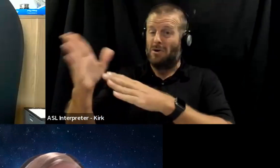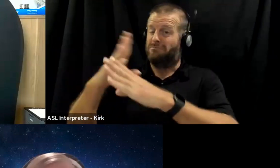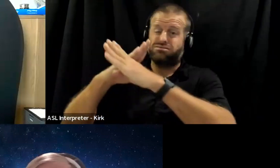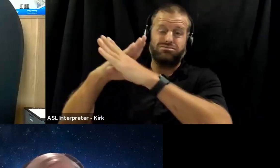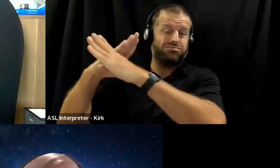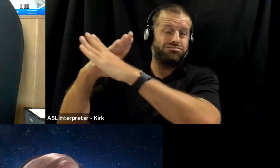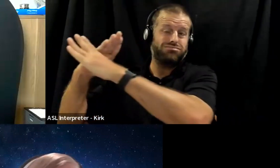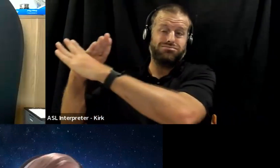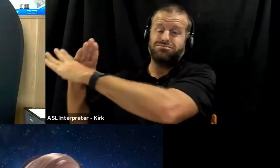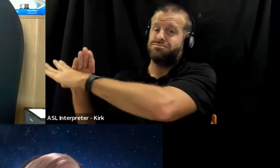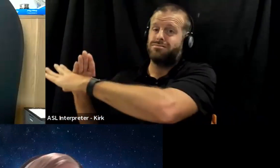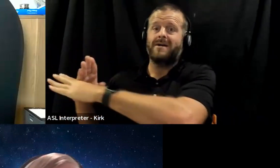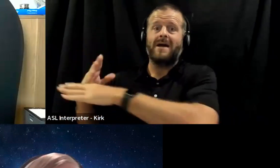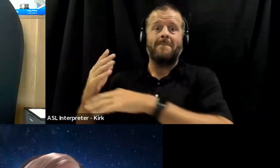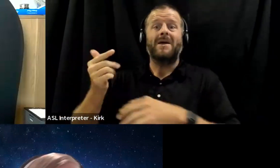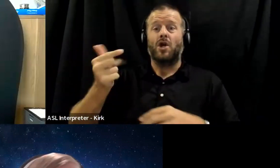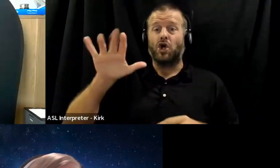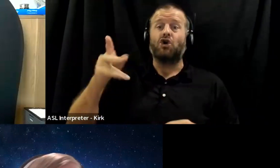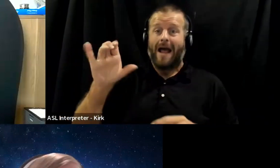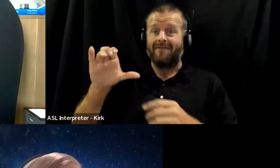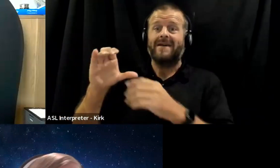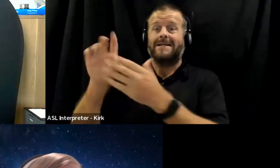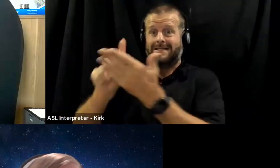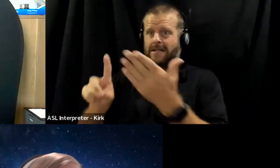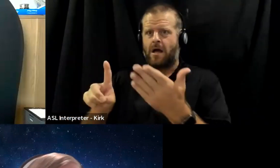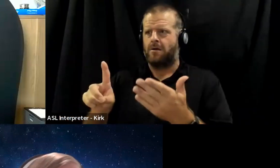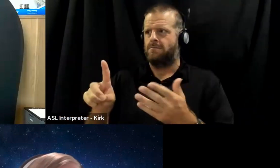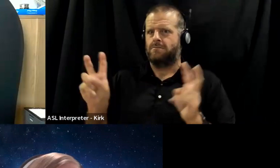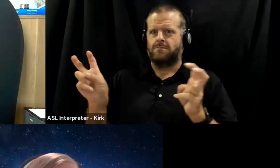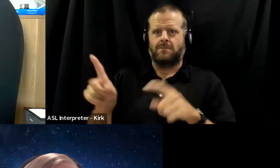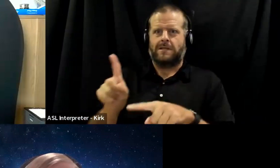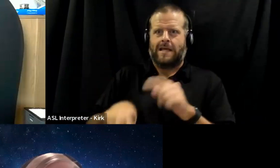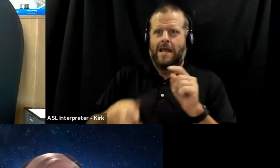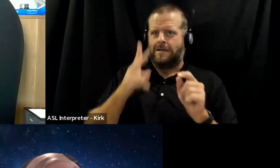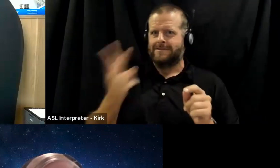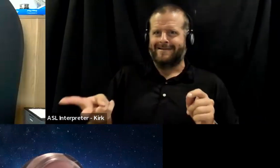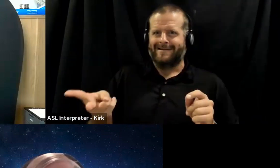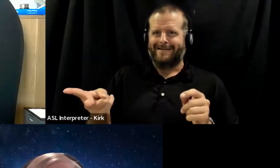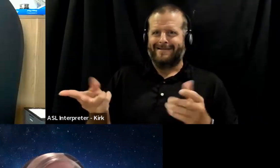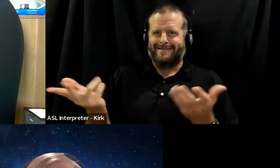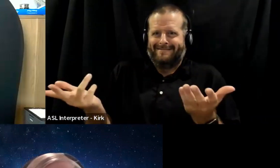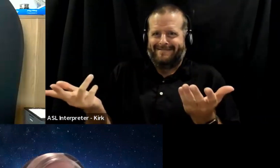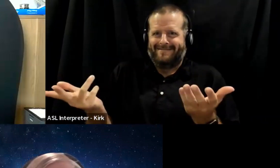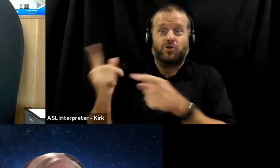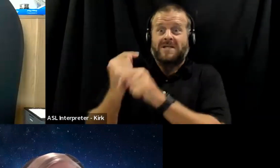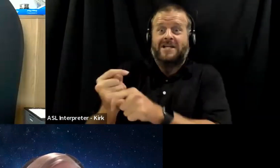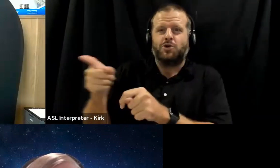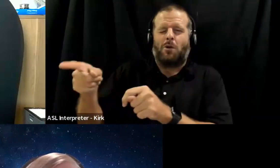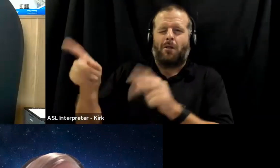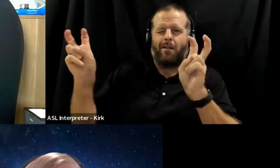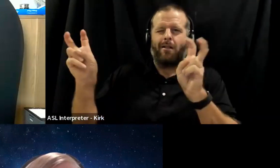Literally graphic design for someone who can't see traditional graphics. The way that I get up and do it happily every